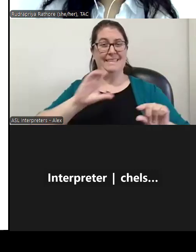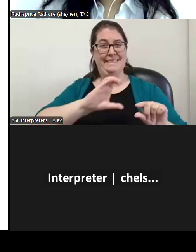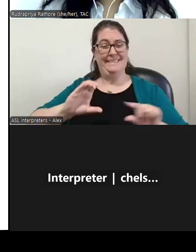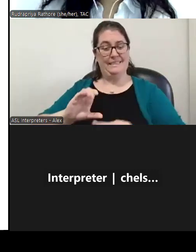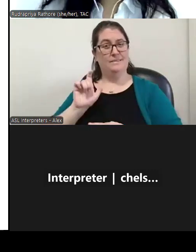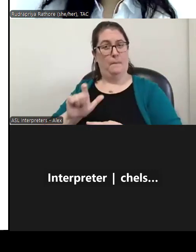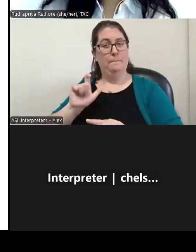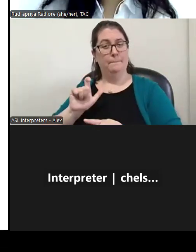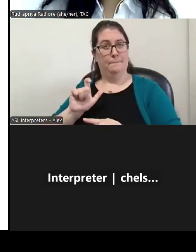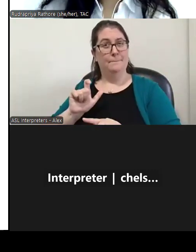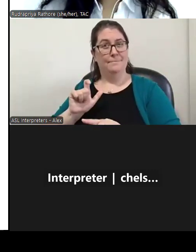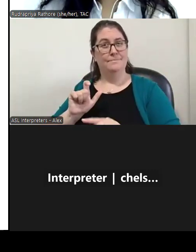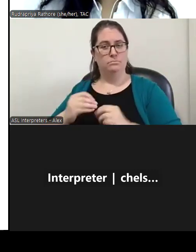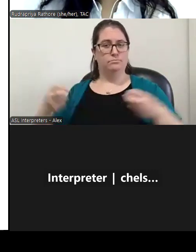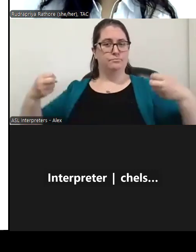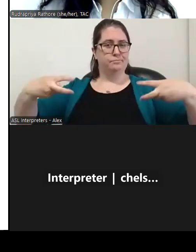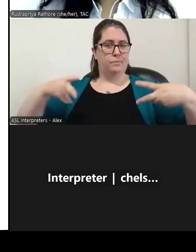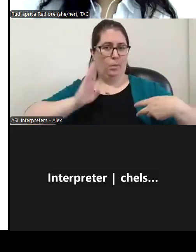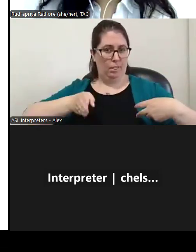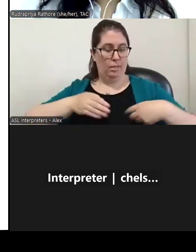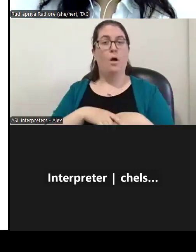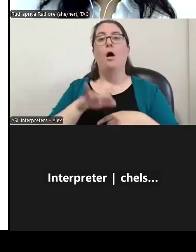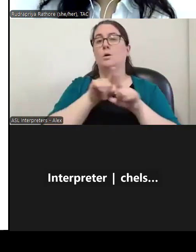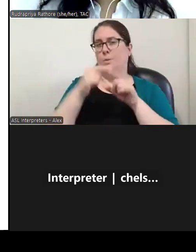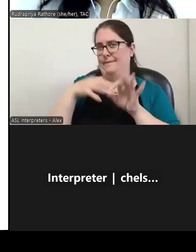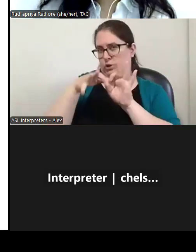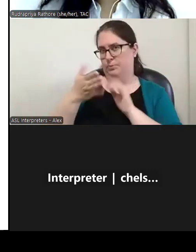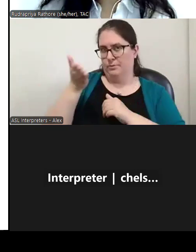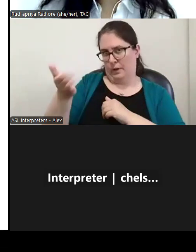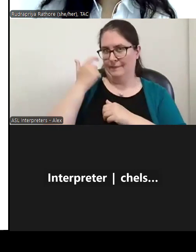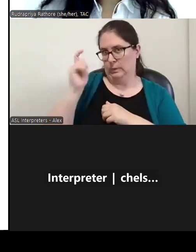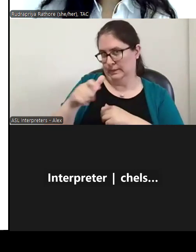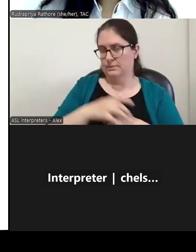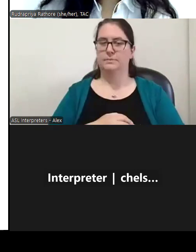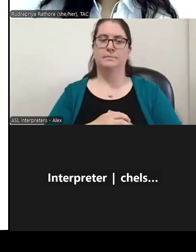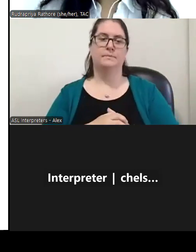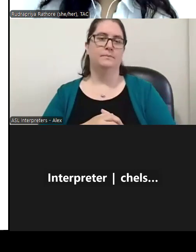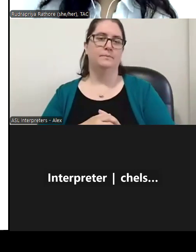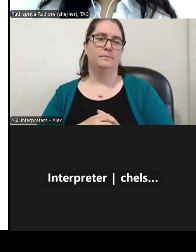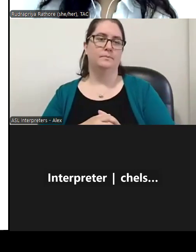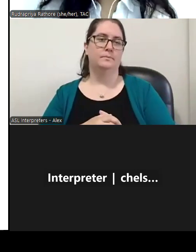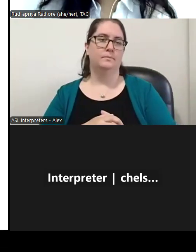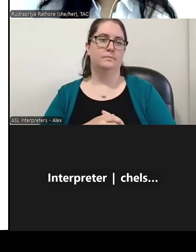your Zoom screens asl interpretation is also available for the session and we'll be sending